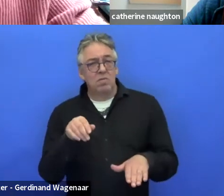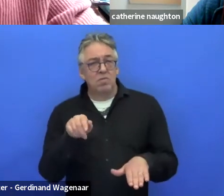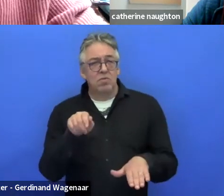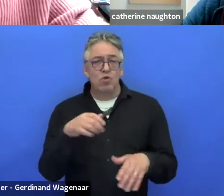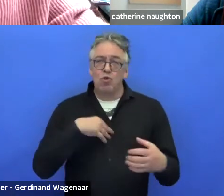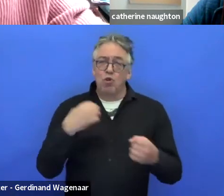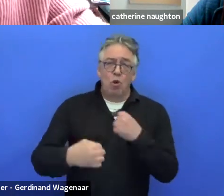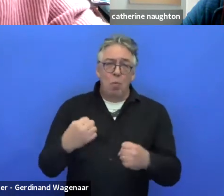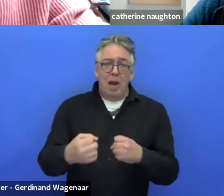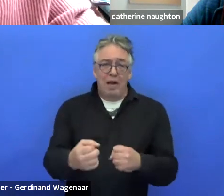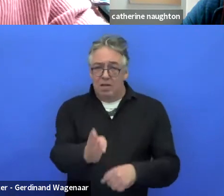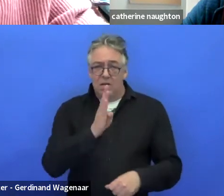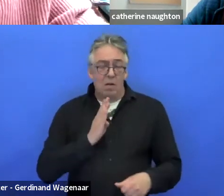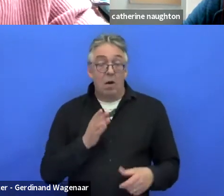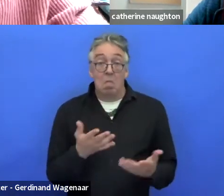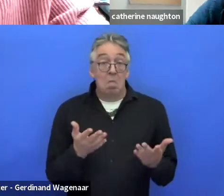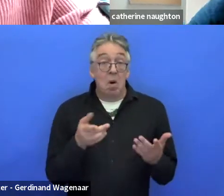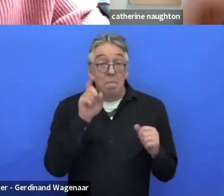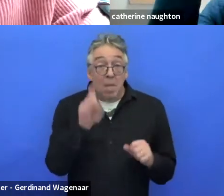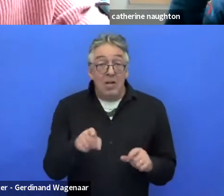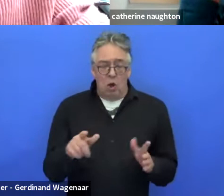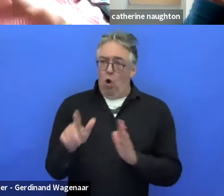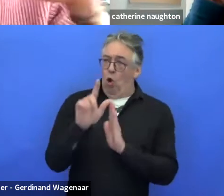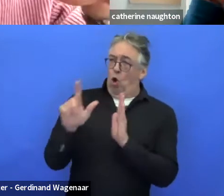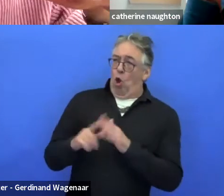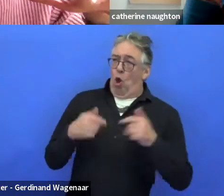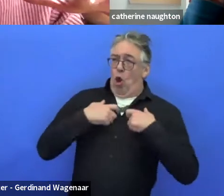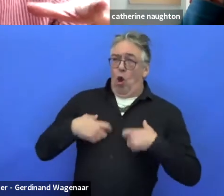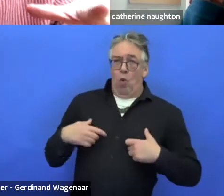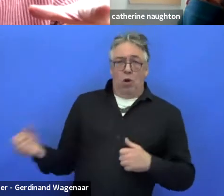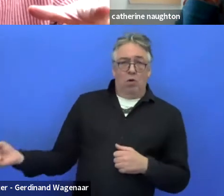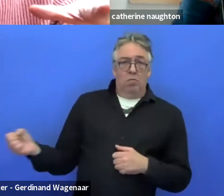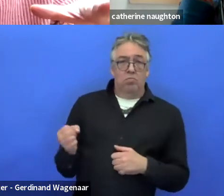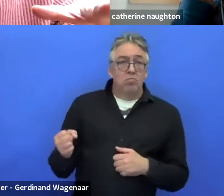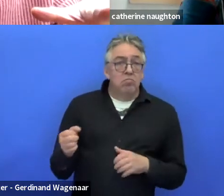You can come, you don't even need to be affected by the problem